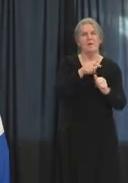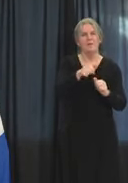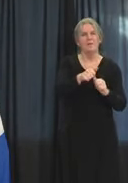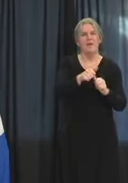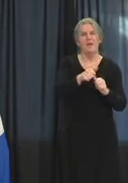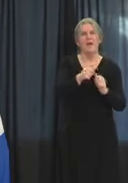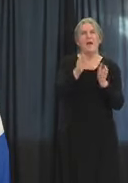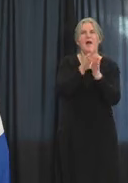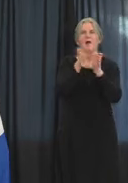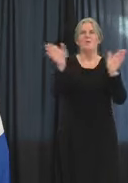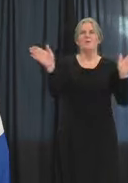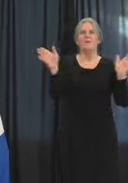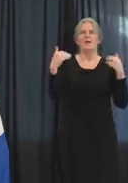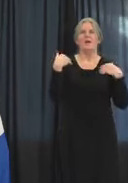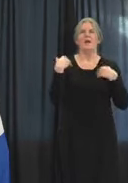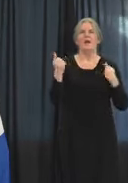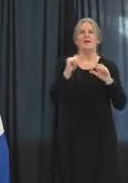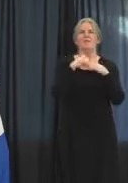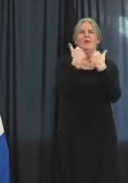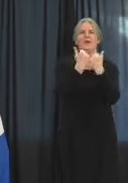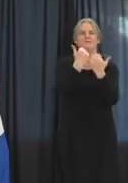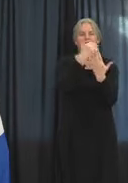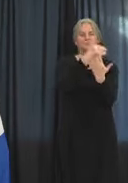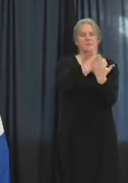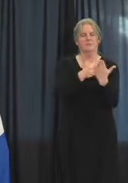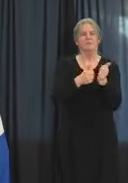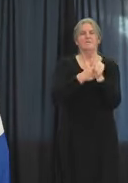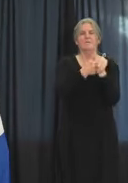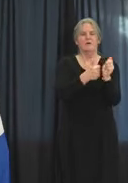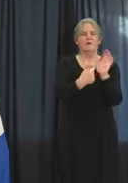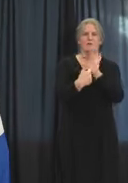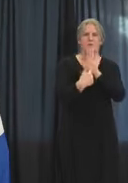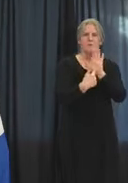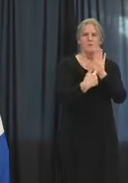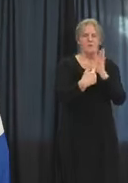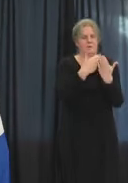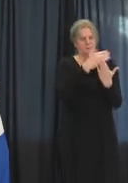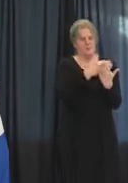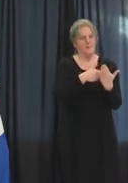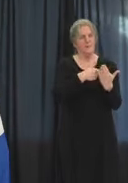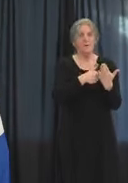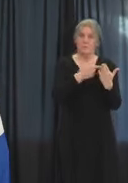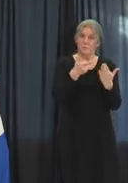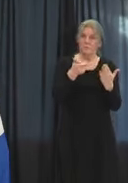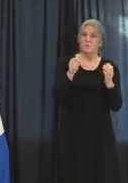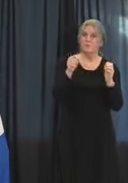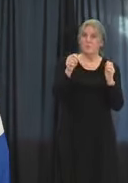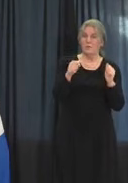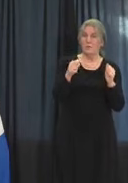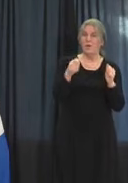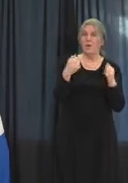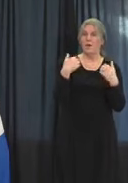that we use which is based on Public Health Agency of Canada guidelines.